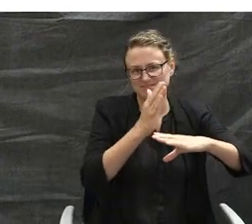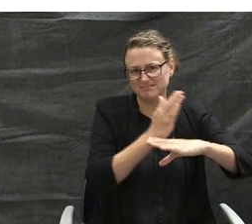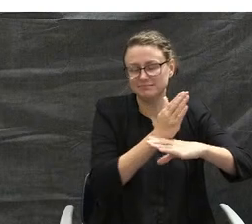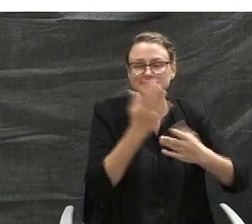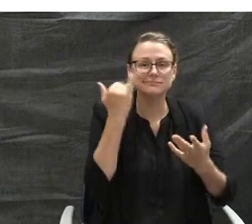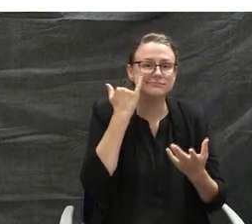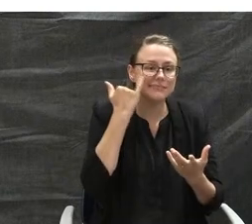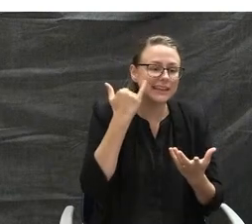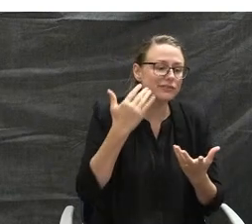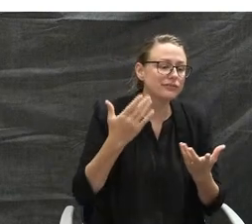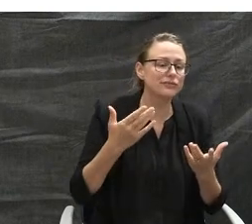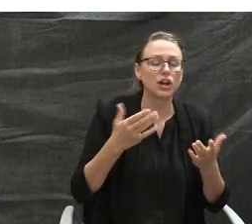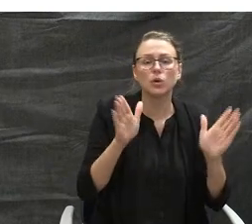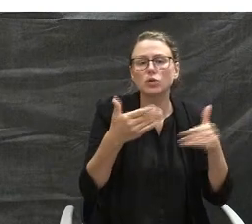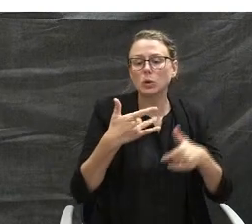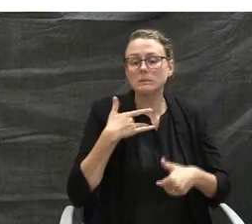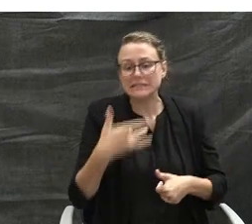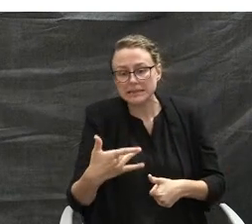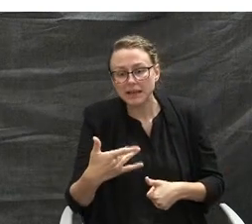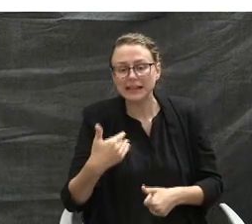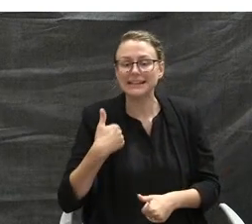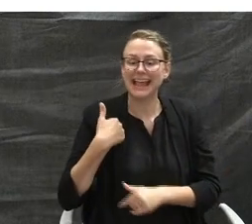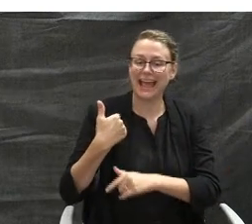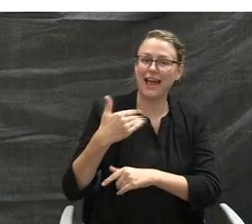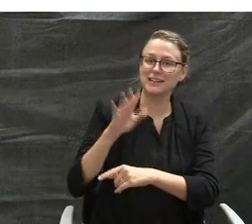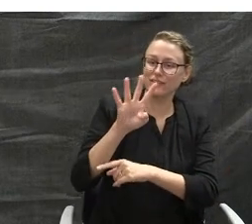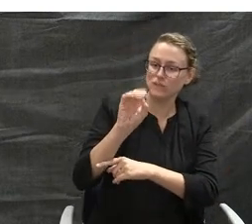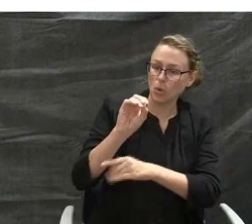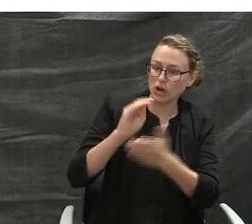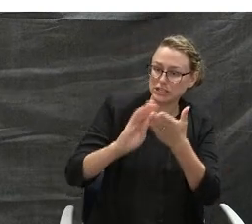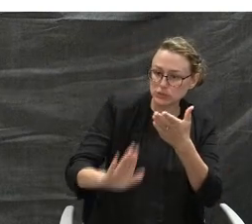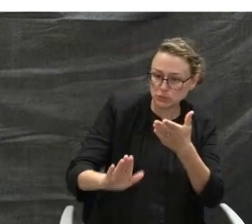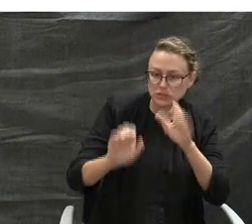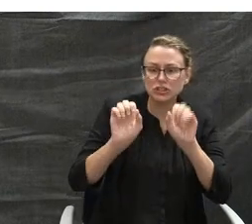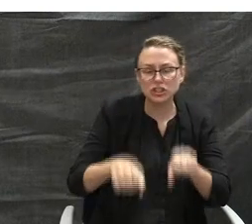normally hold 40 students, we could put 20 in there at a time